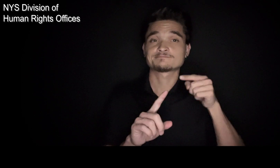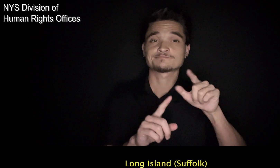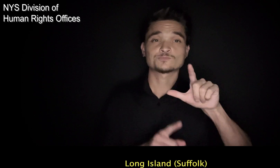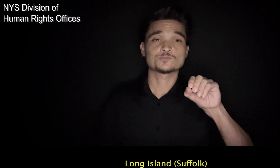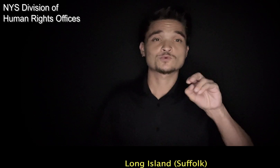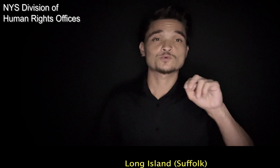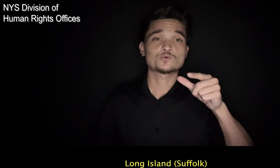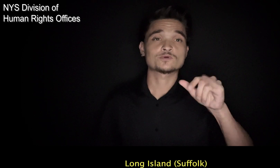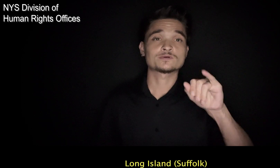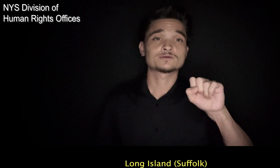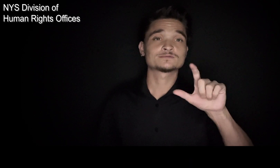Long Island (Suffolk)